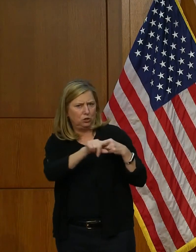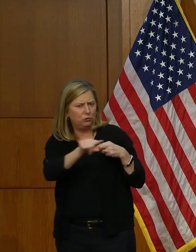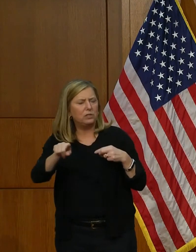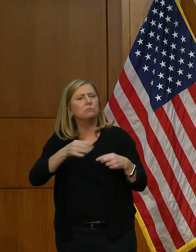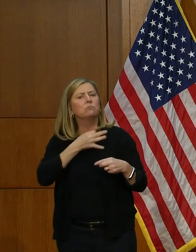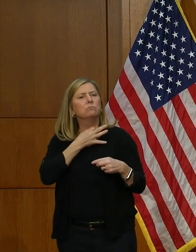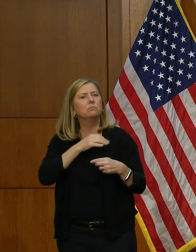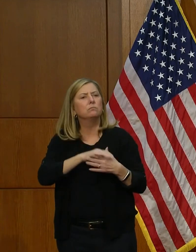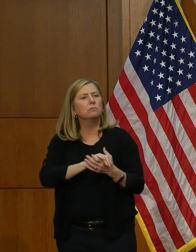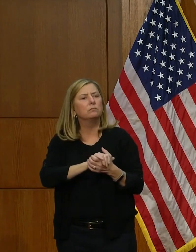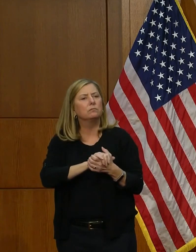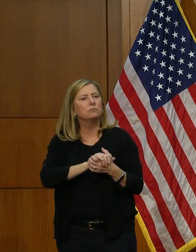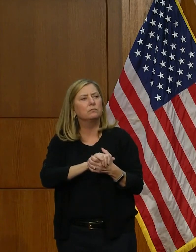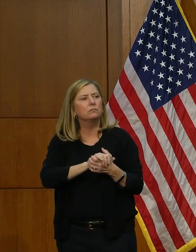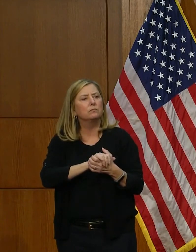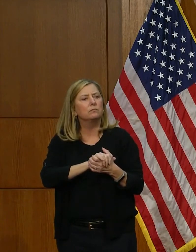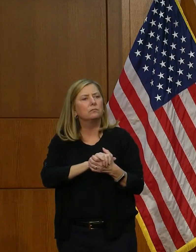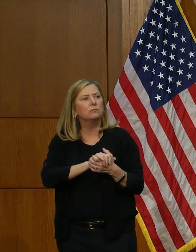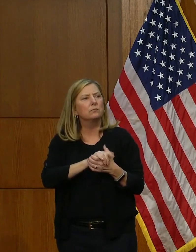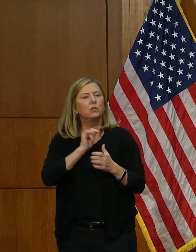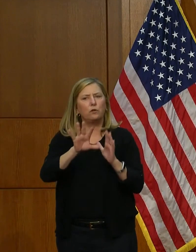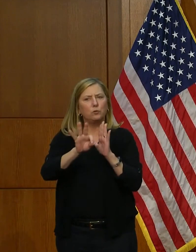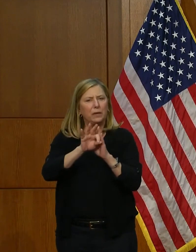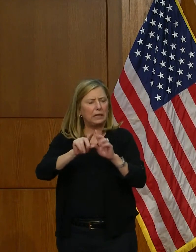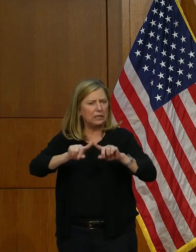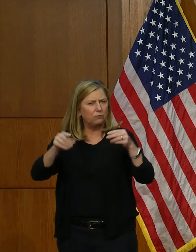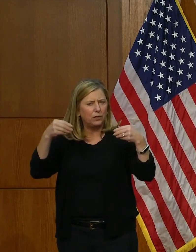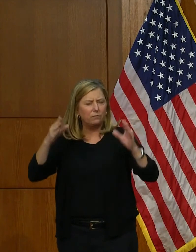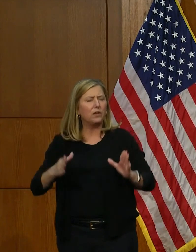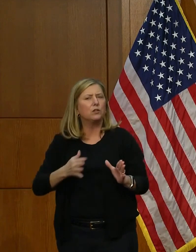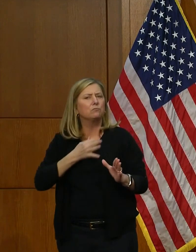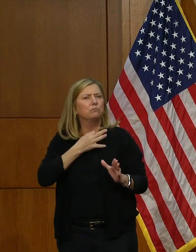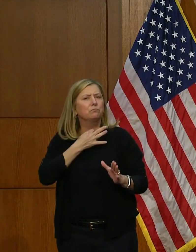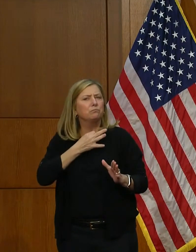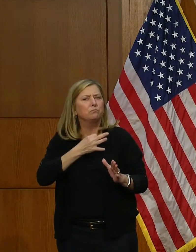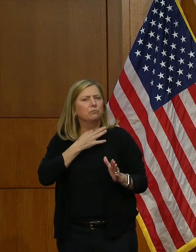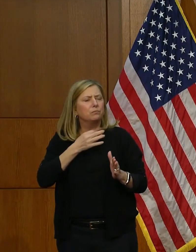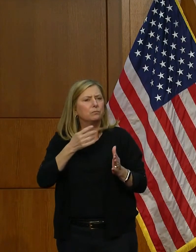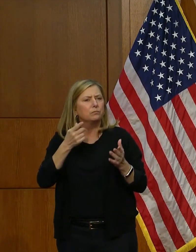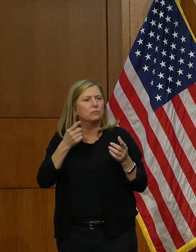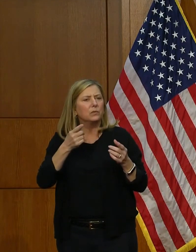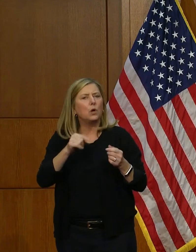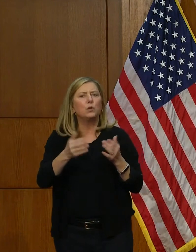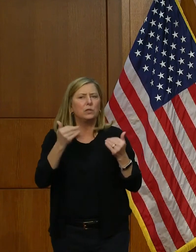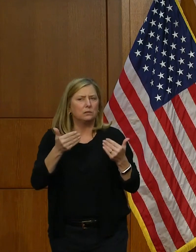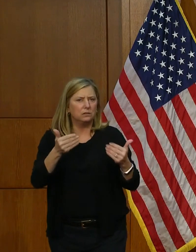HELP OUT THE HEALTH DISTRICT'S WITH THIS ALSO VERSUS A CHOICE